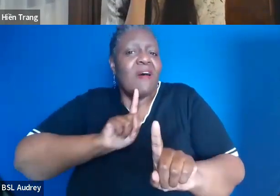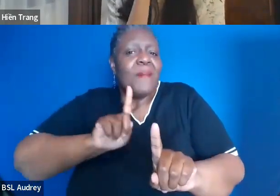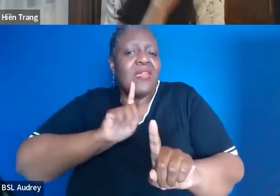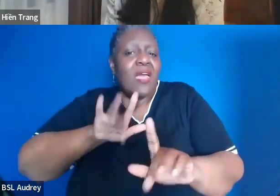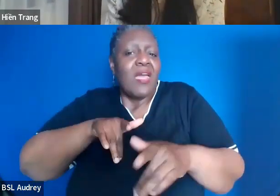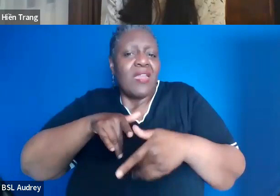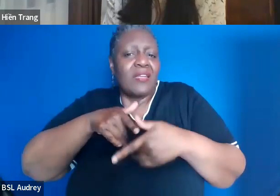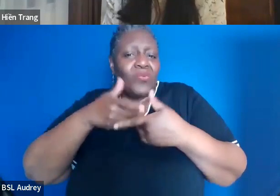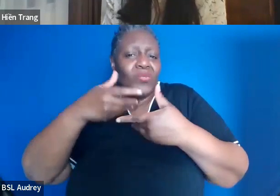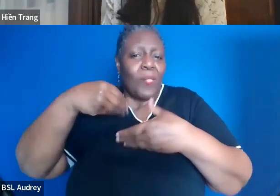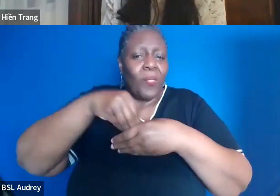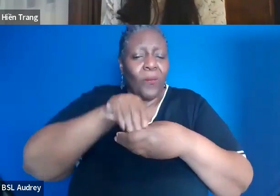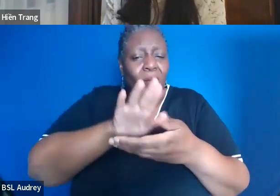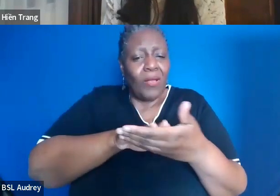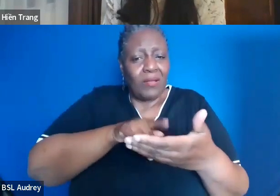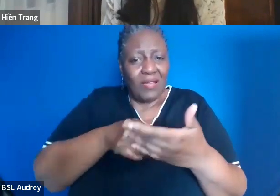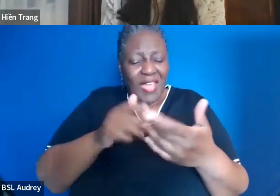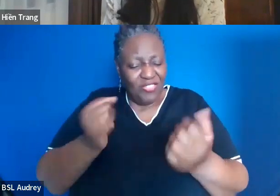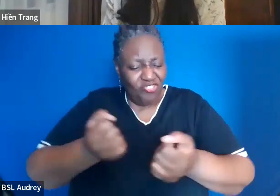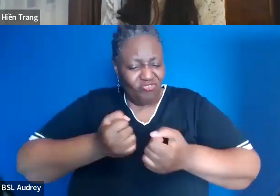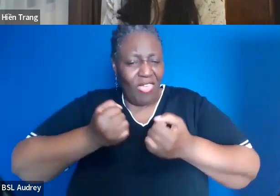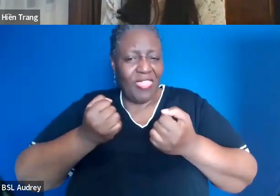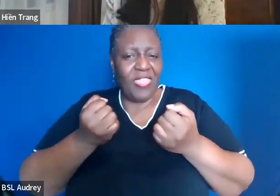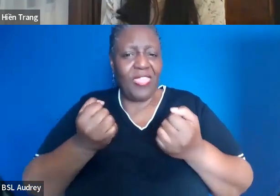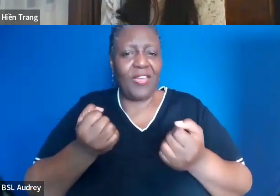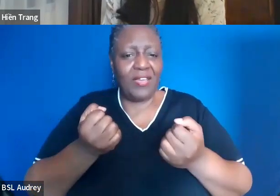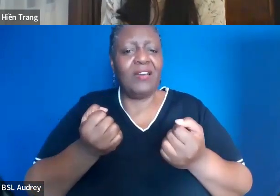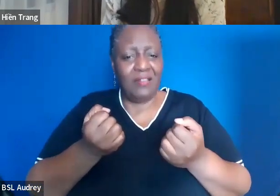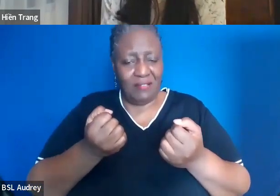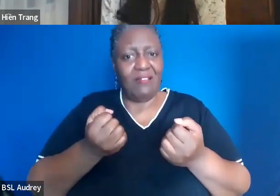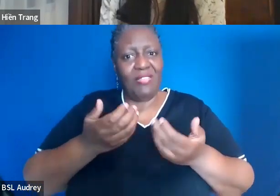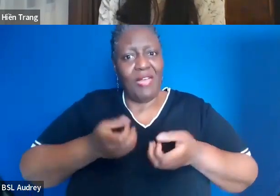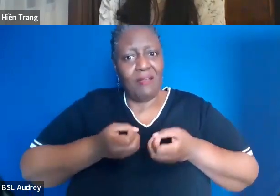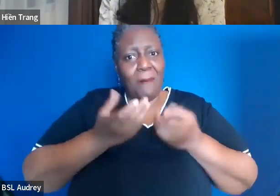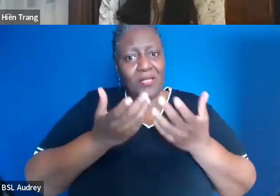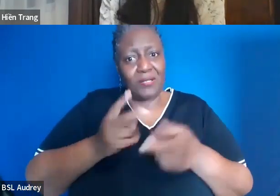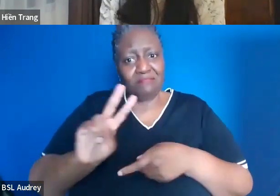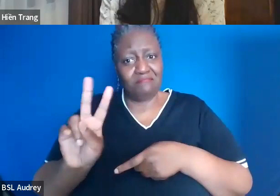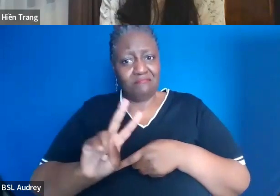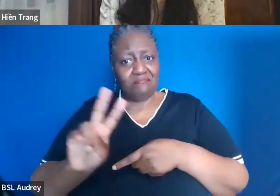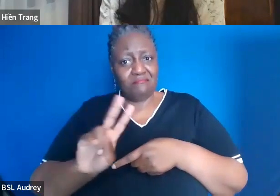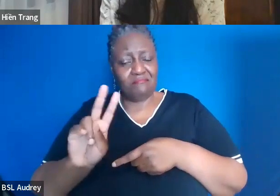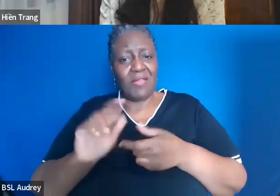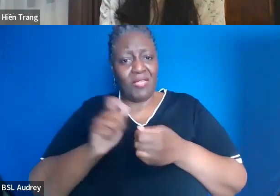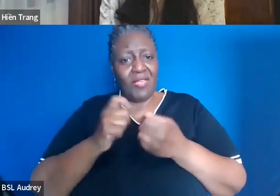um like and strength um that comes across in these poems is really strong and not even a